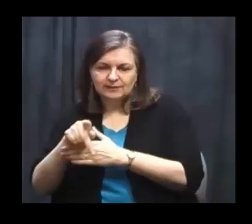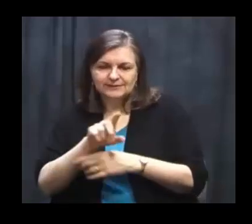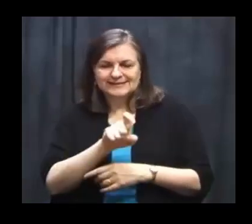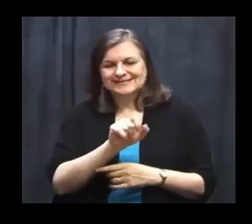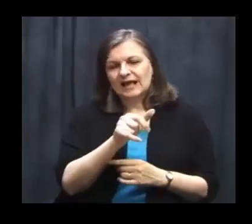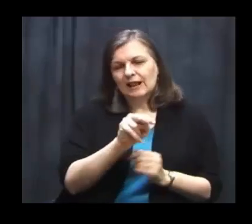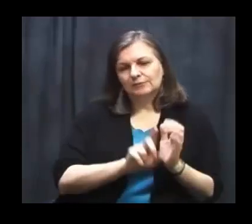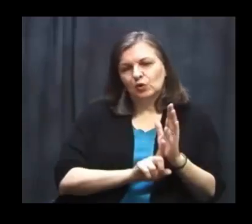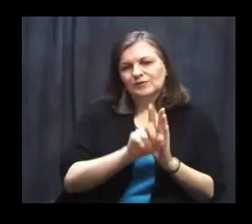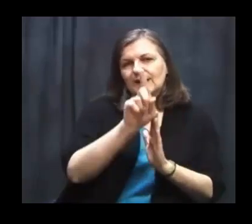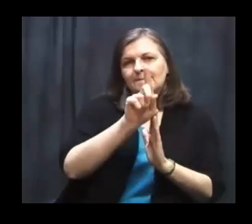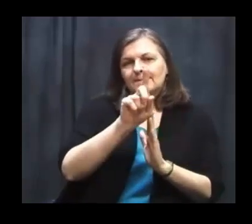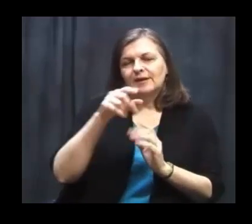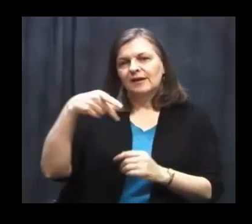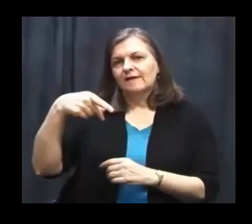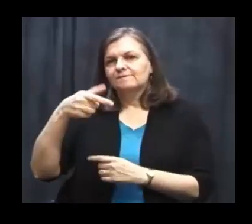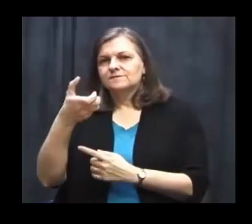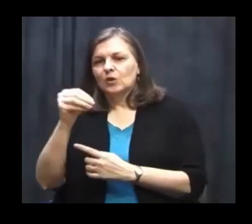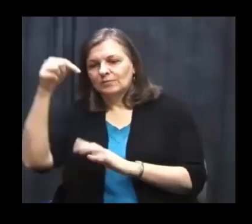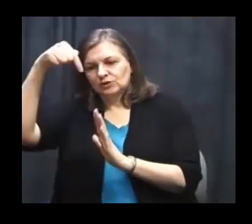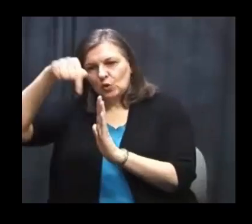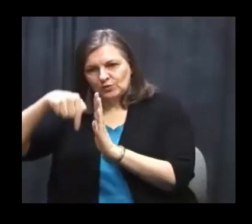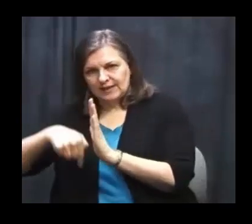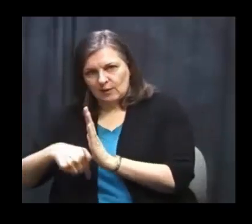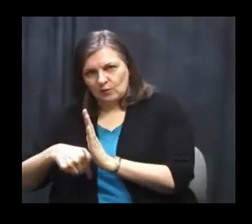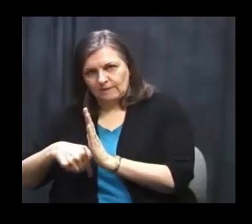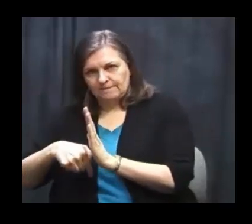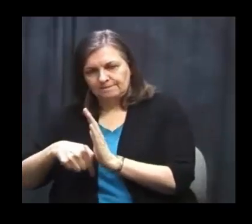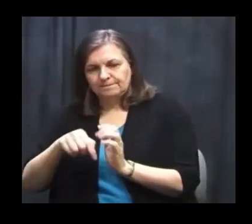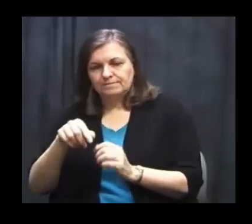Xylem = up Phloem = down